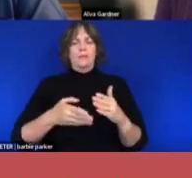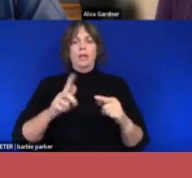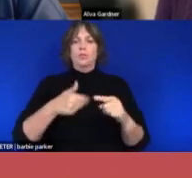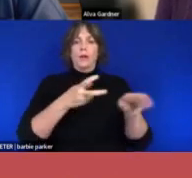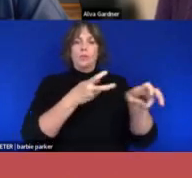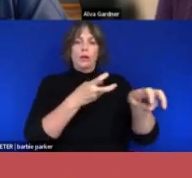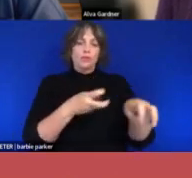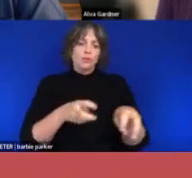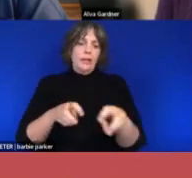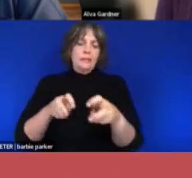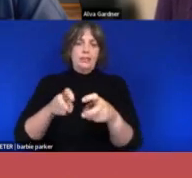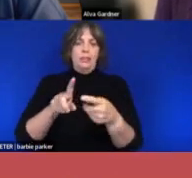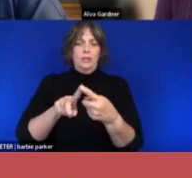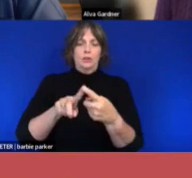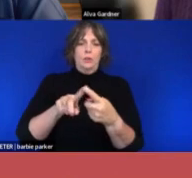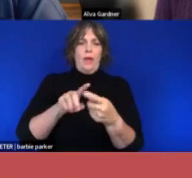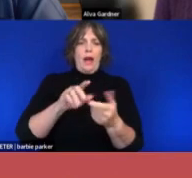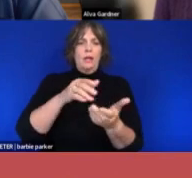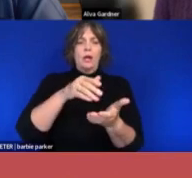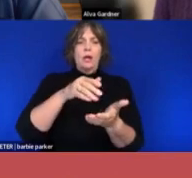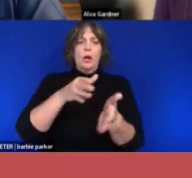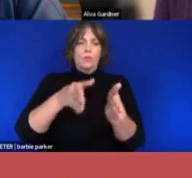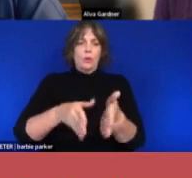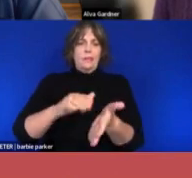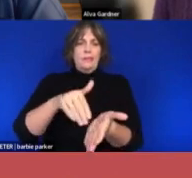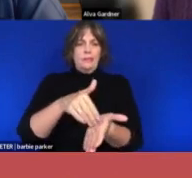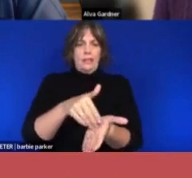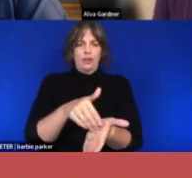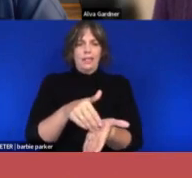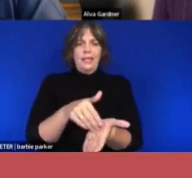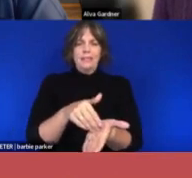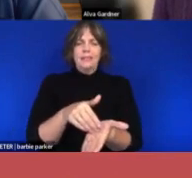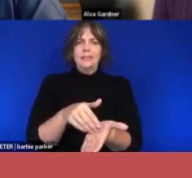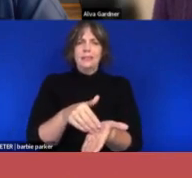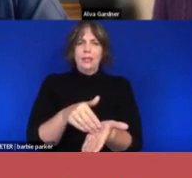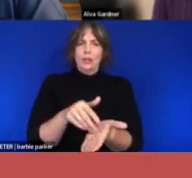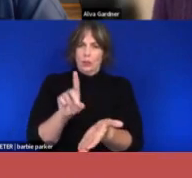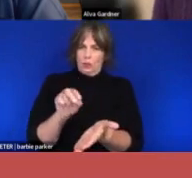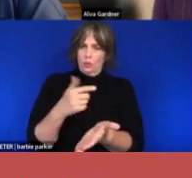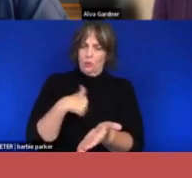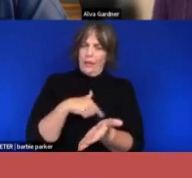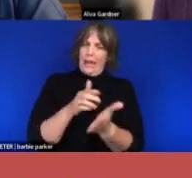to person-centeredness, we ask people, okay, what are your goals? What are your dreams?